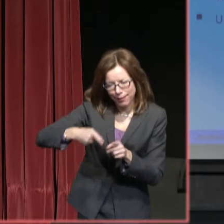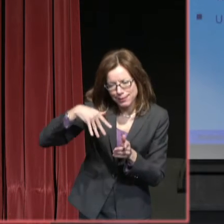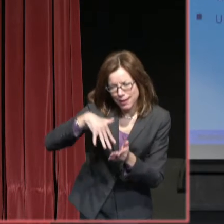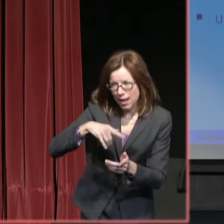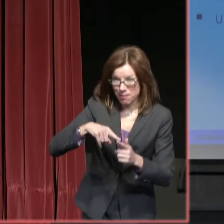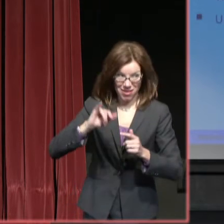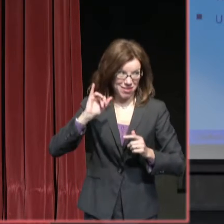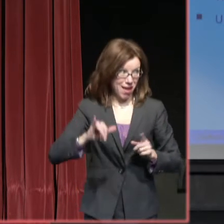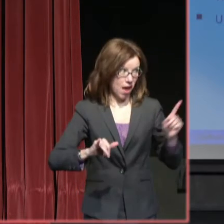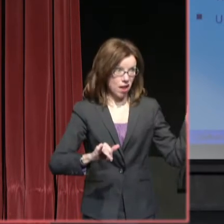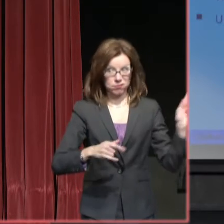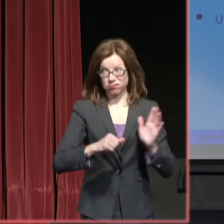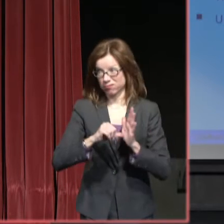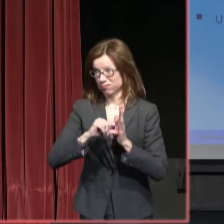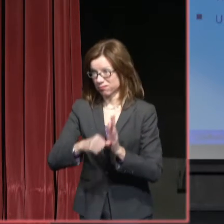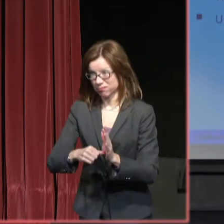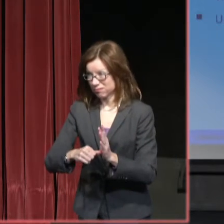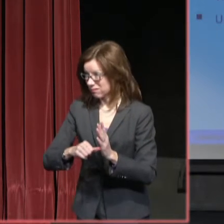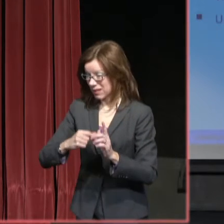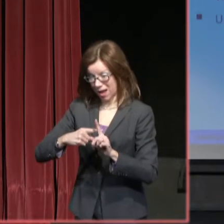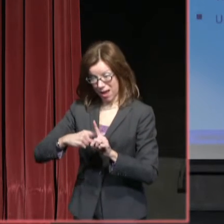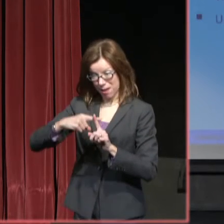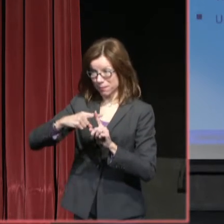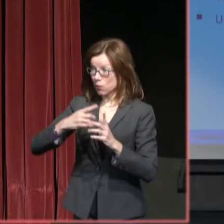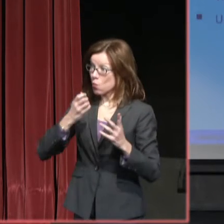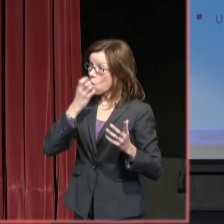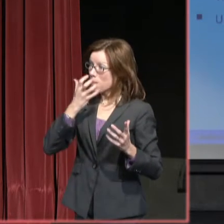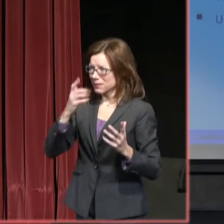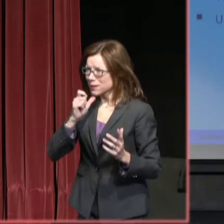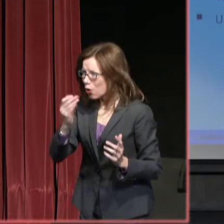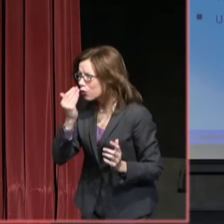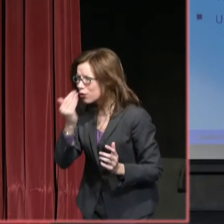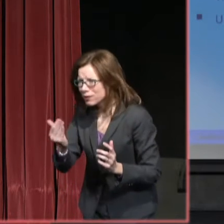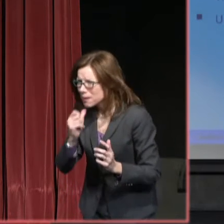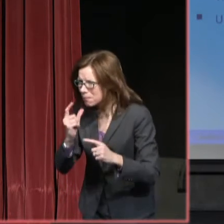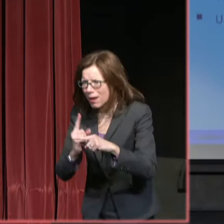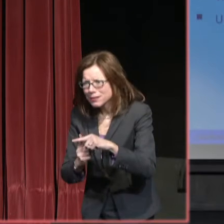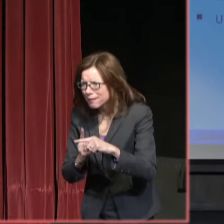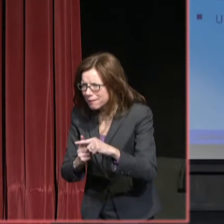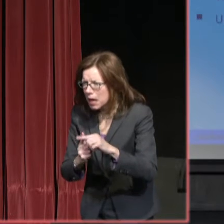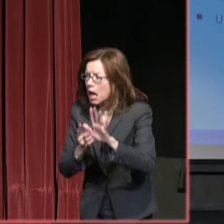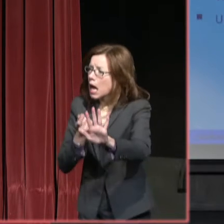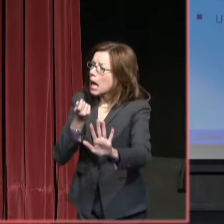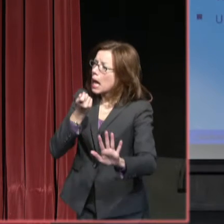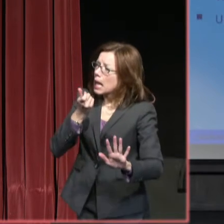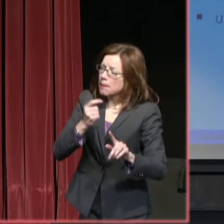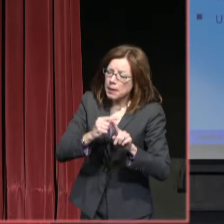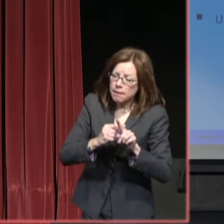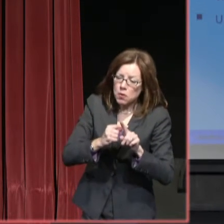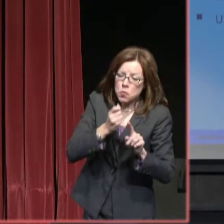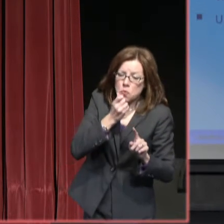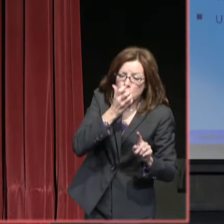I'll just very quickly touch on this in this slide here. A very small amount of warming can be good for some areas, yes,